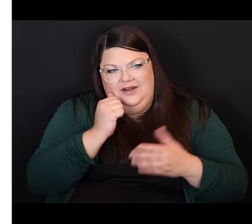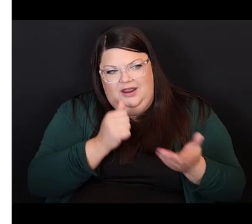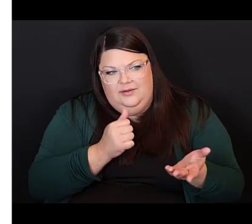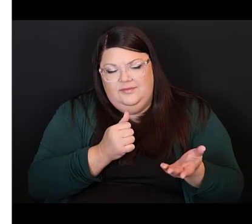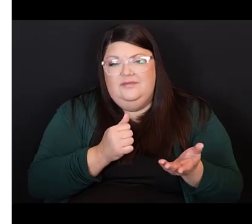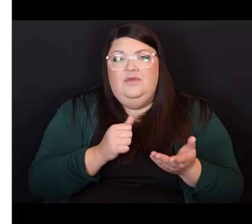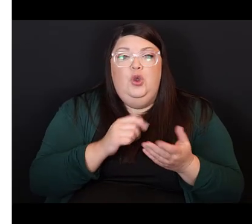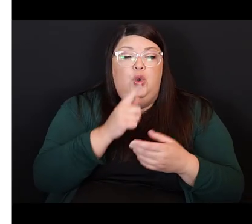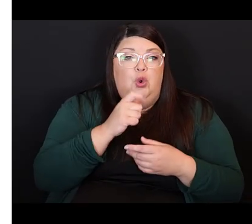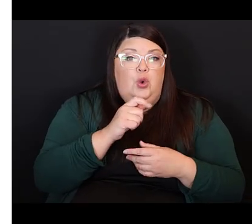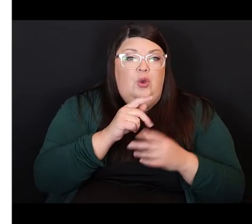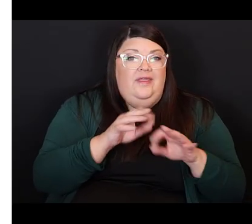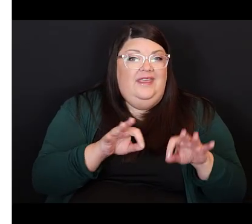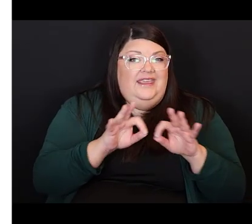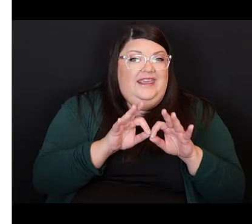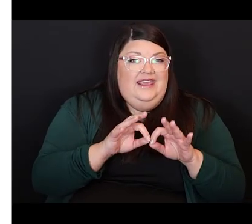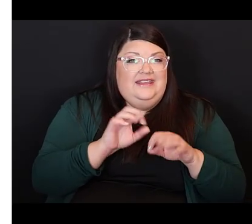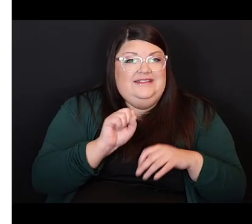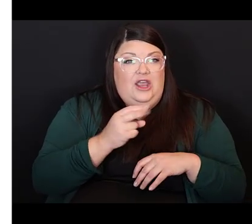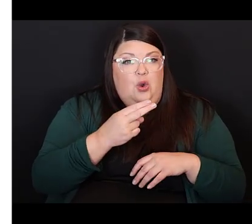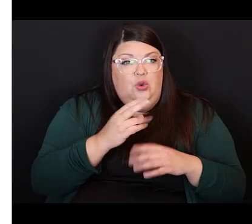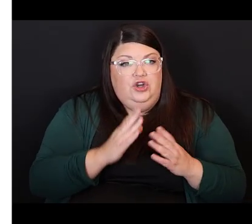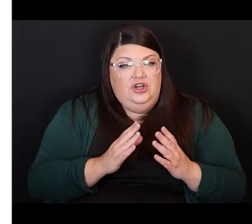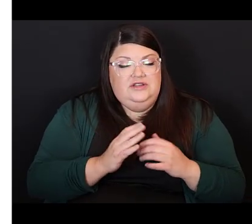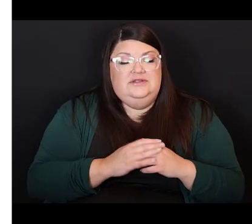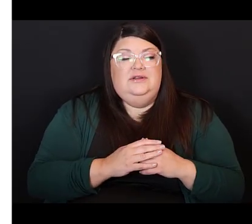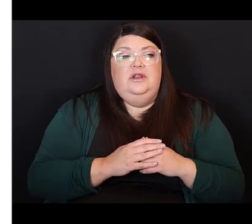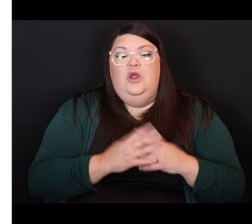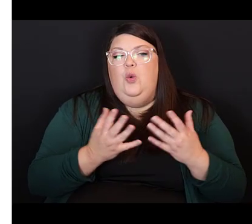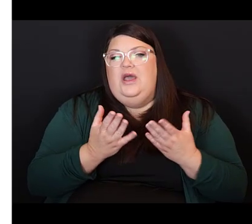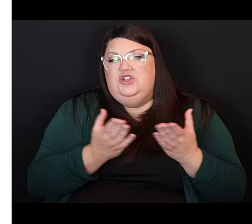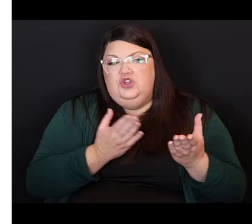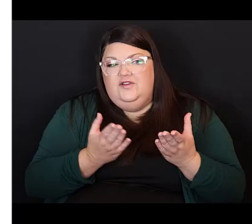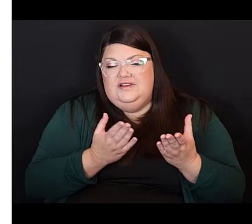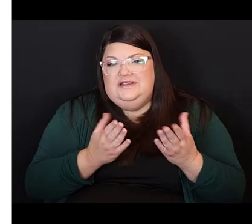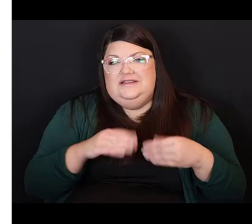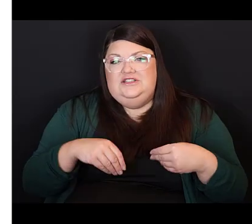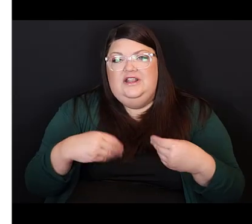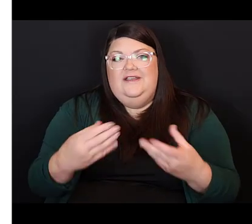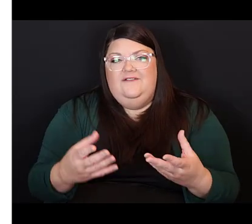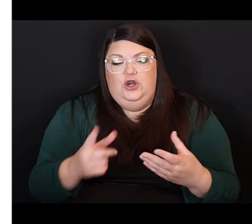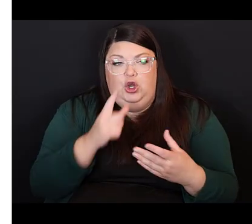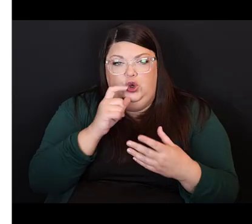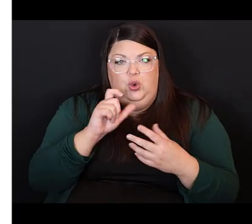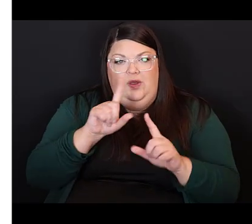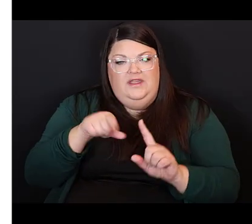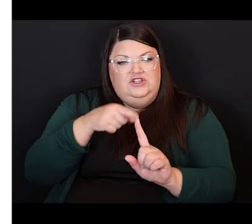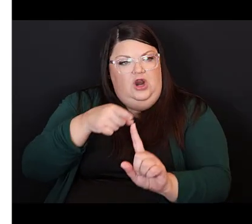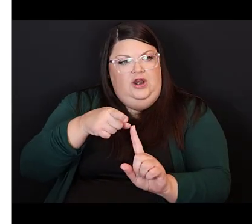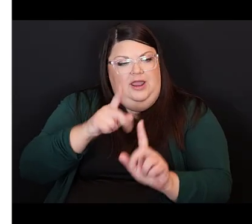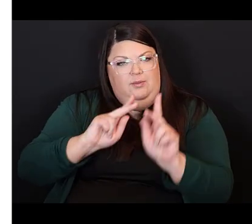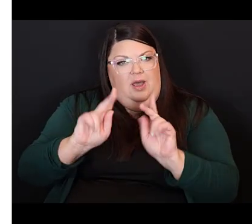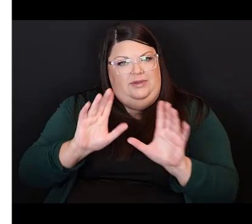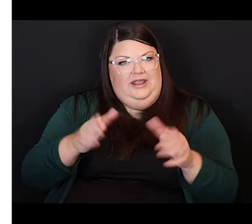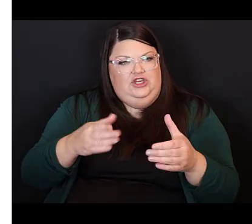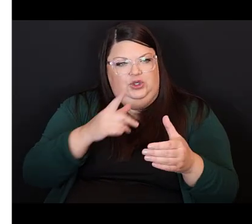the key stakeholders are, what services are delivered, and who the target population is. It’s